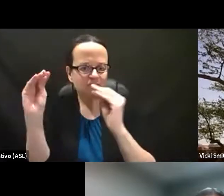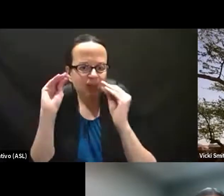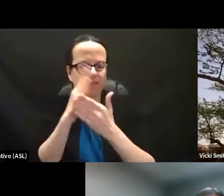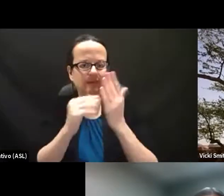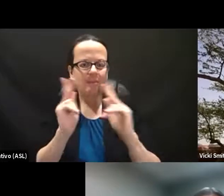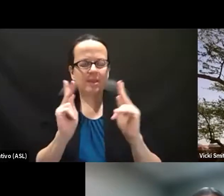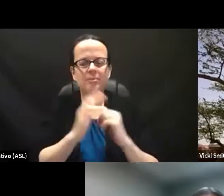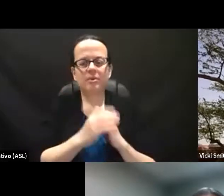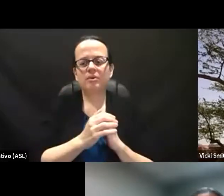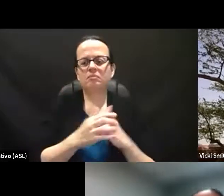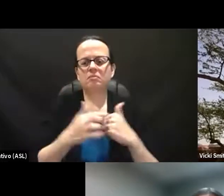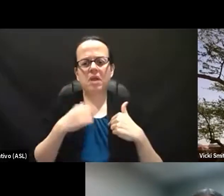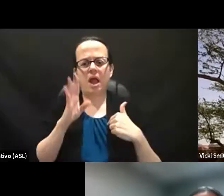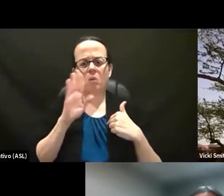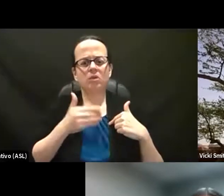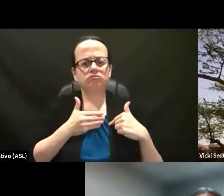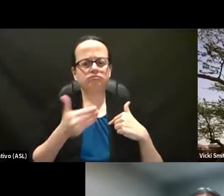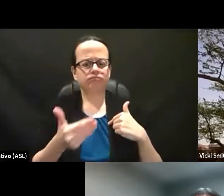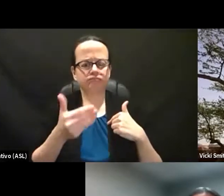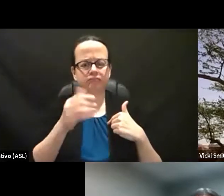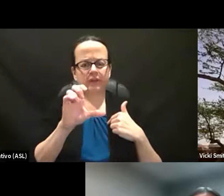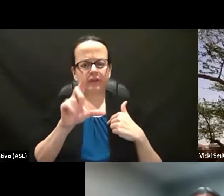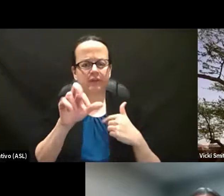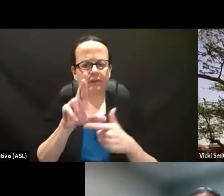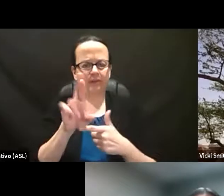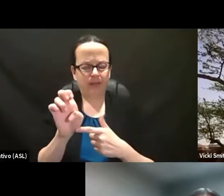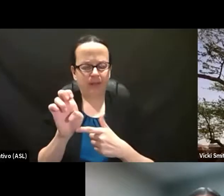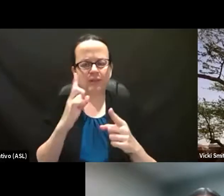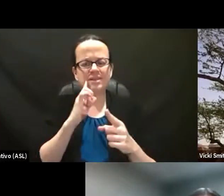Janice Hoffman (Pharm.D): So i'll go ahead and start with that there's a couple questions, one question was.